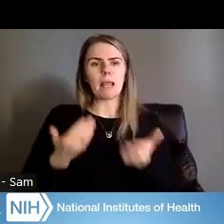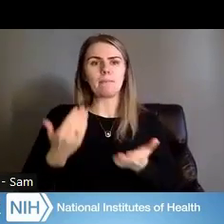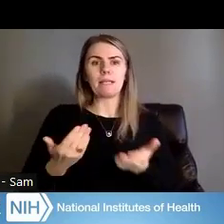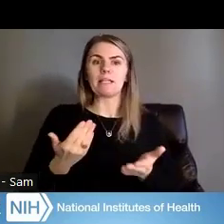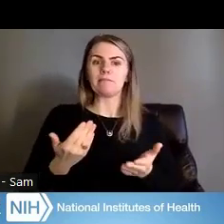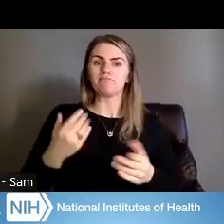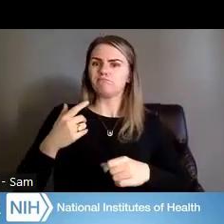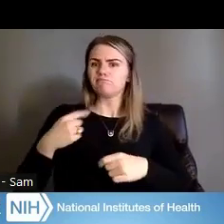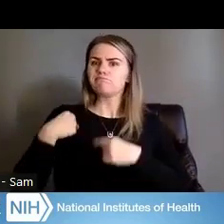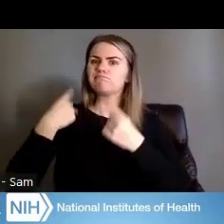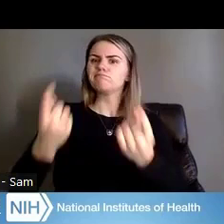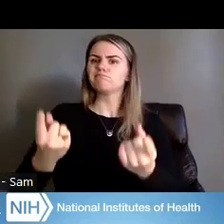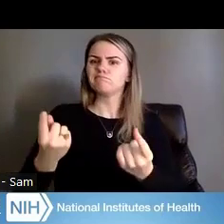and is interested in coming back?